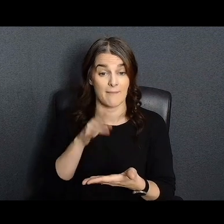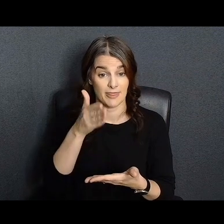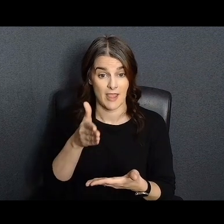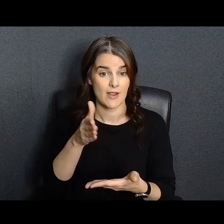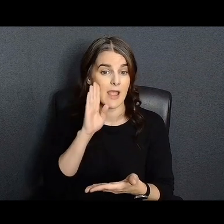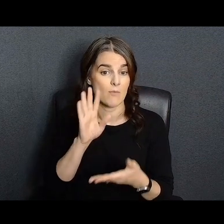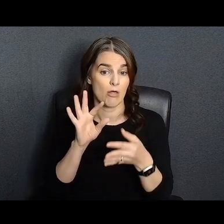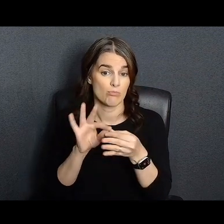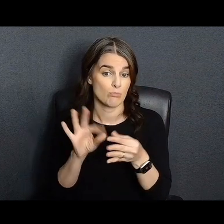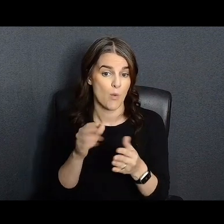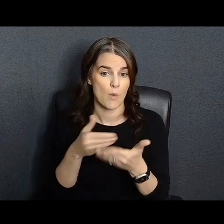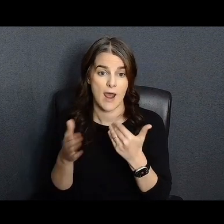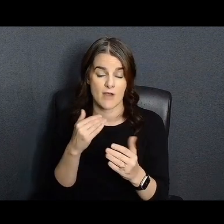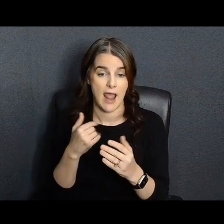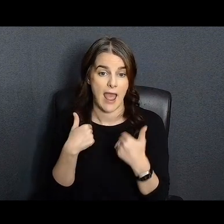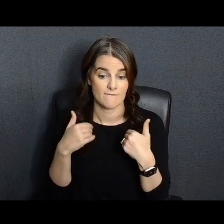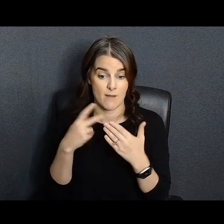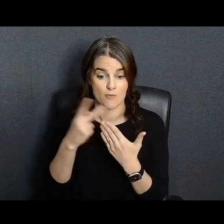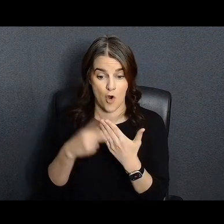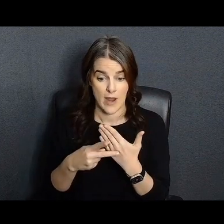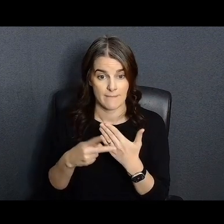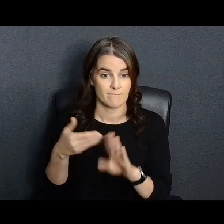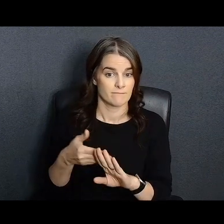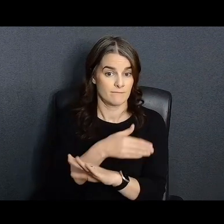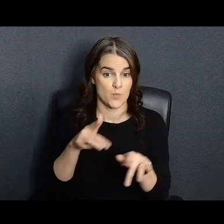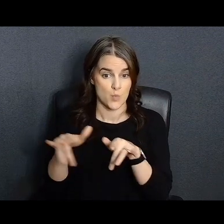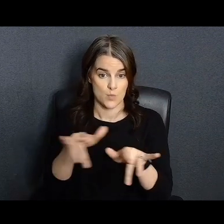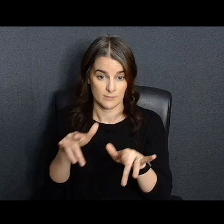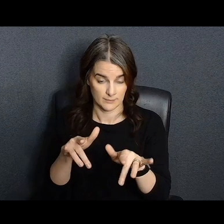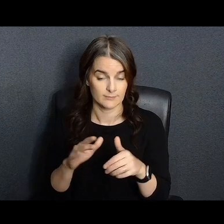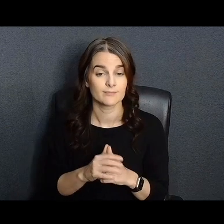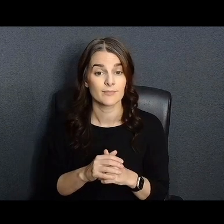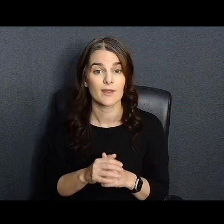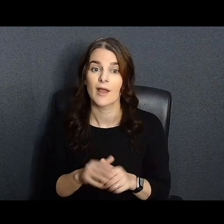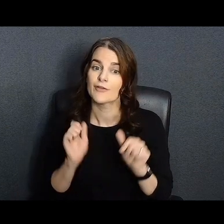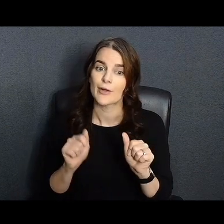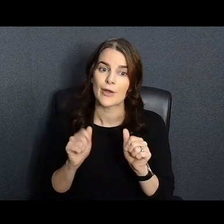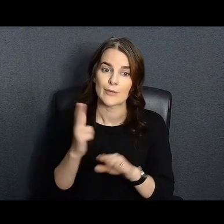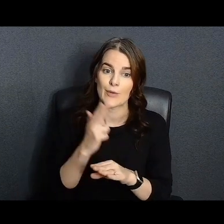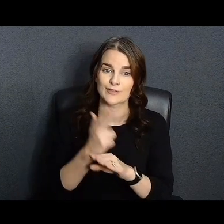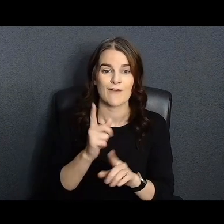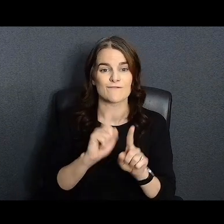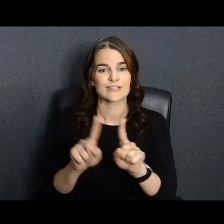say whatever message I have programmed and recorded. So you could use this for different routines.